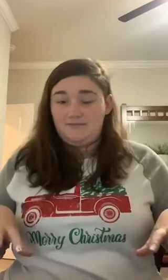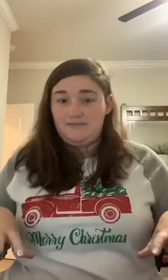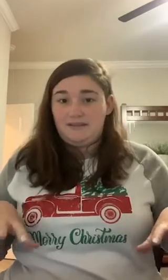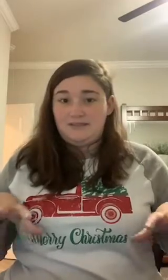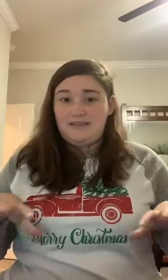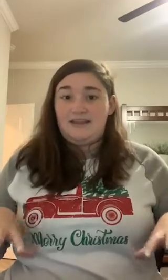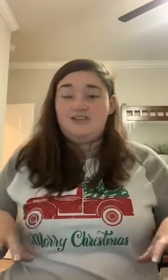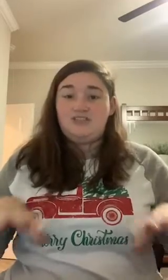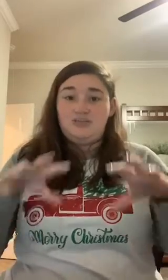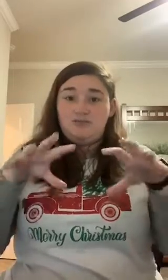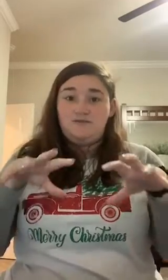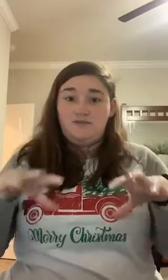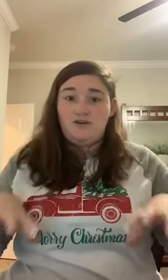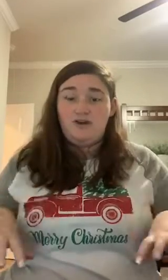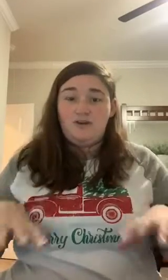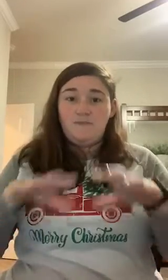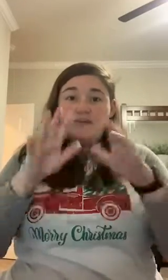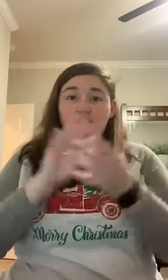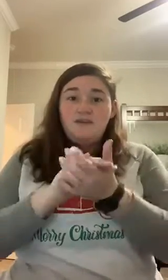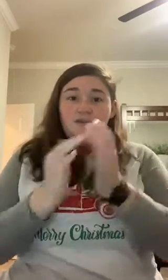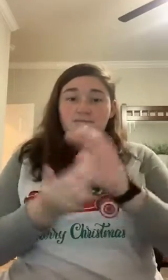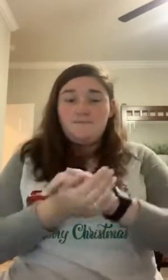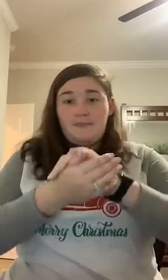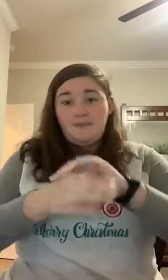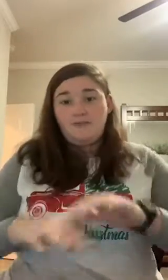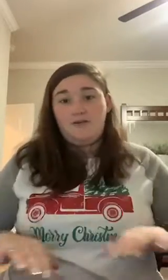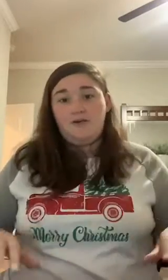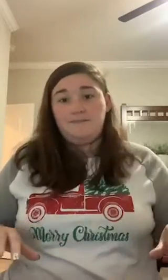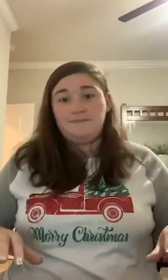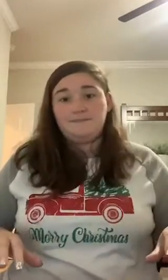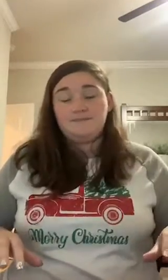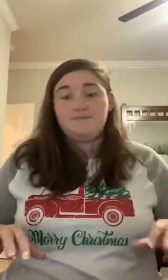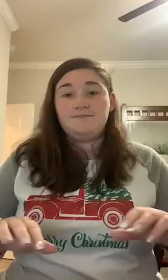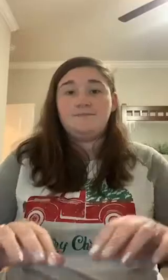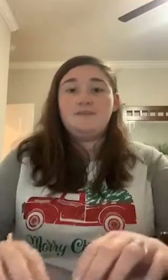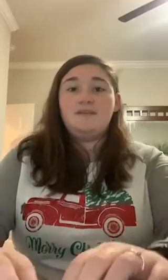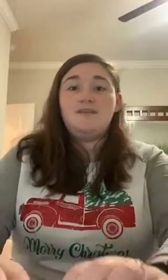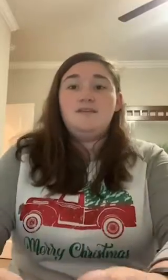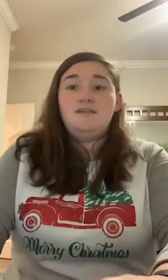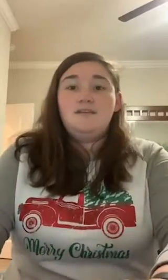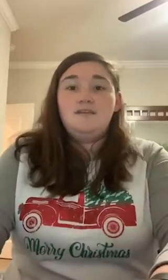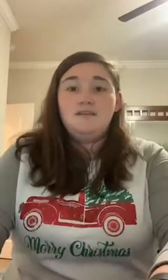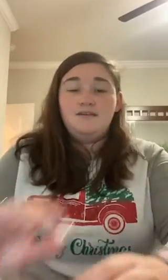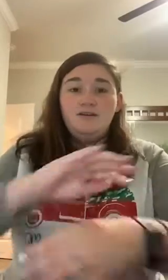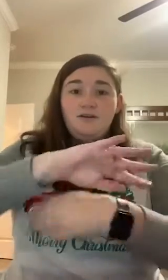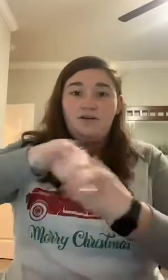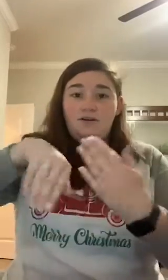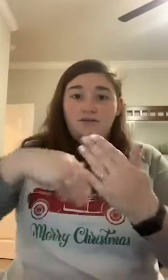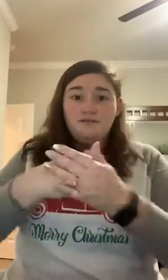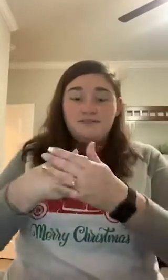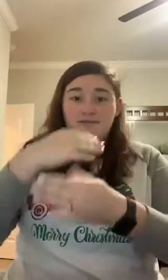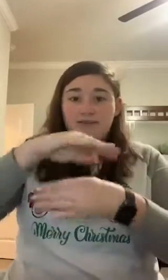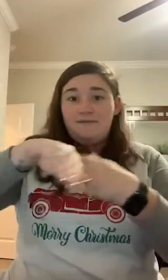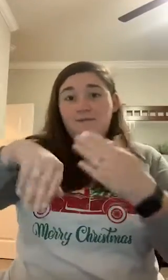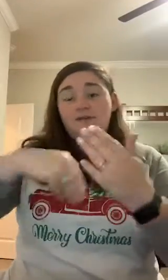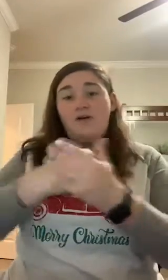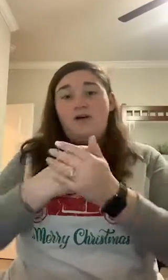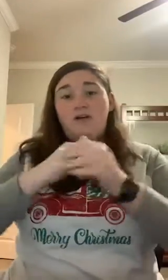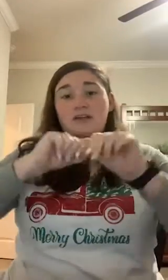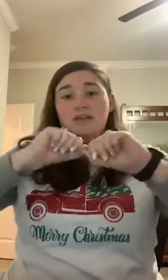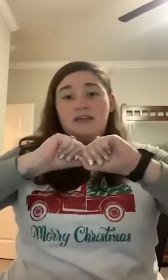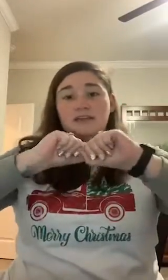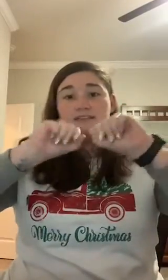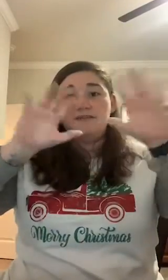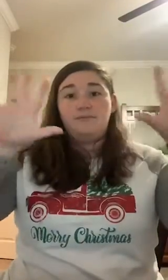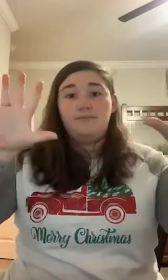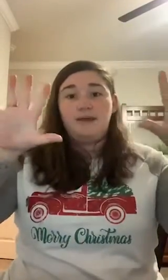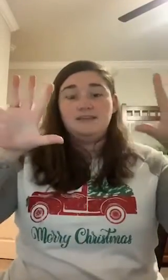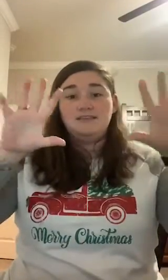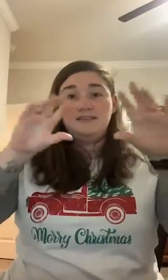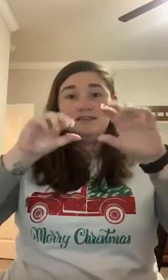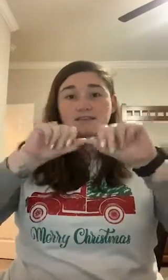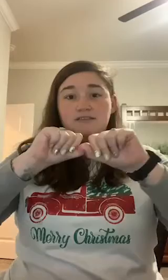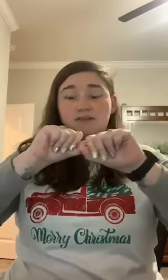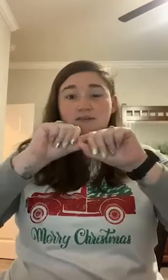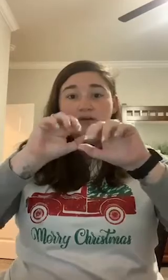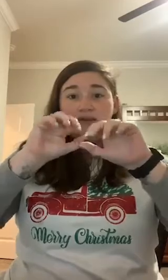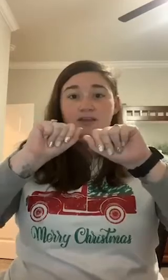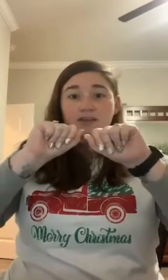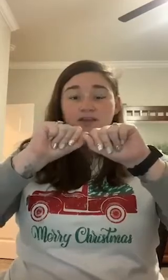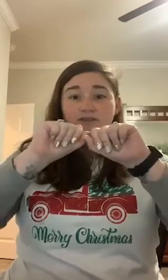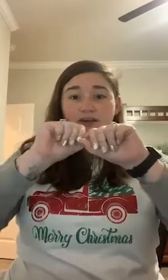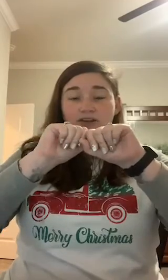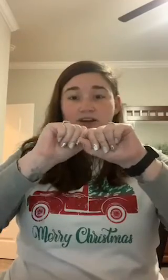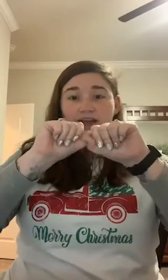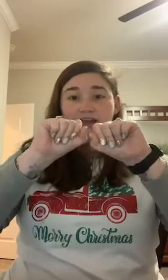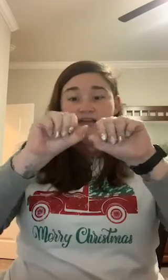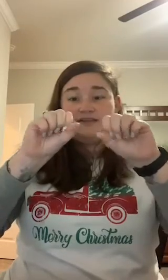the sign i just showed you for calm. calm. all same sign all is bright so you've got your hands